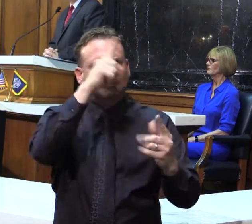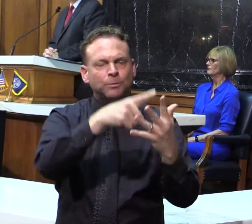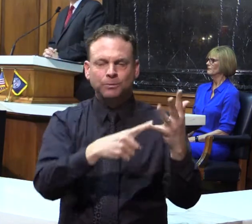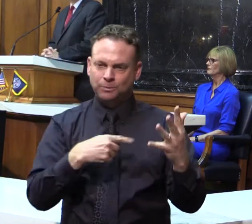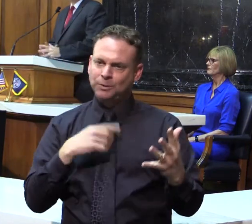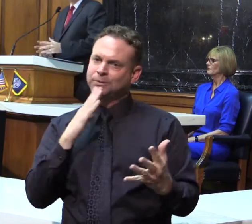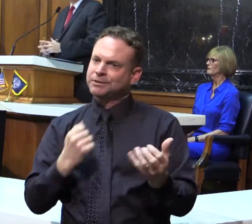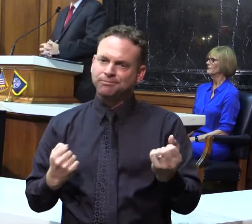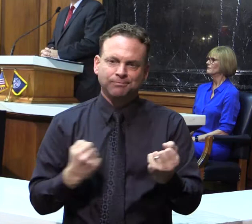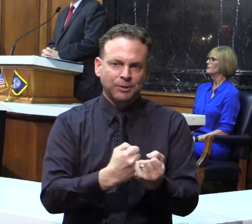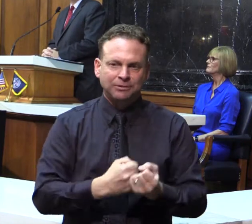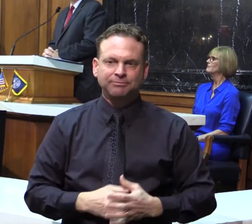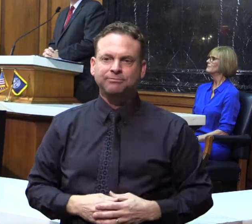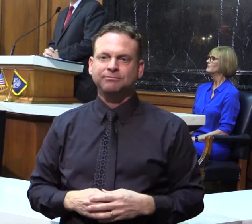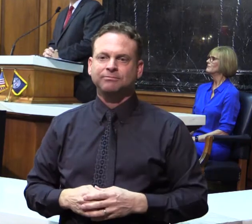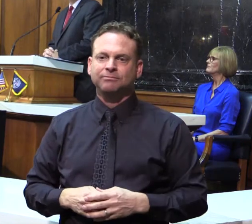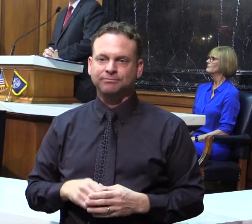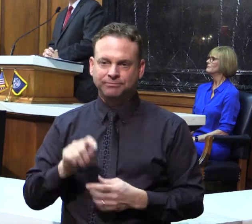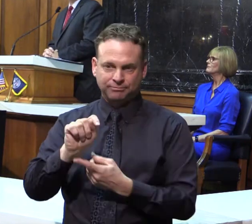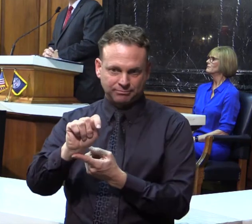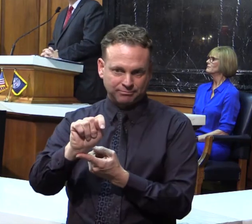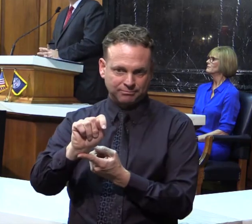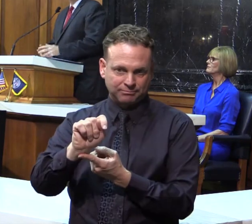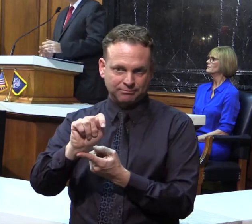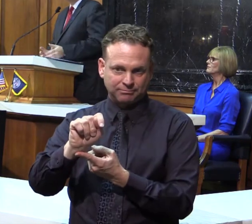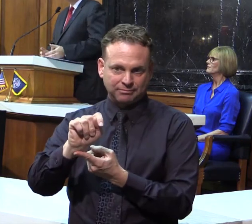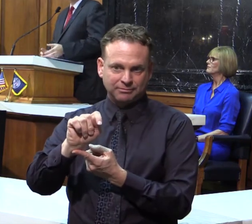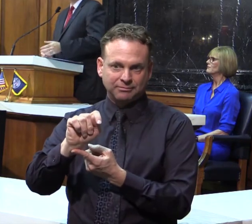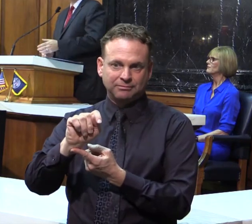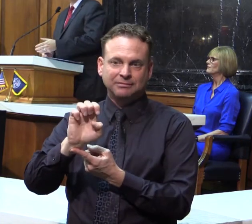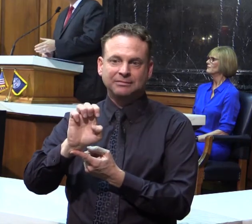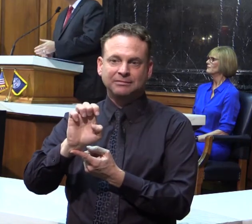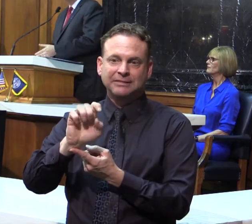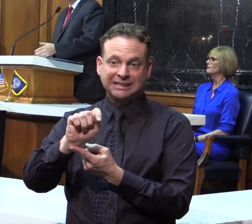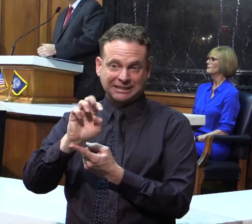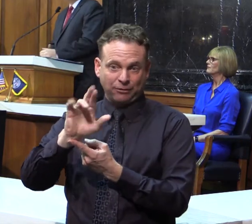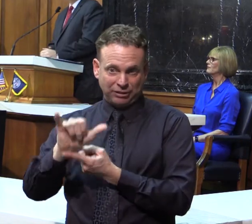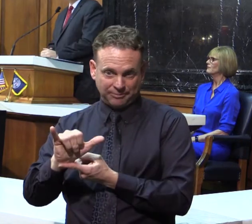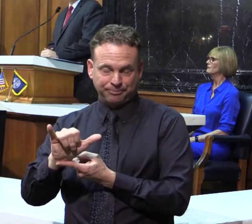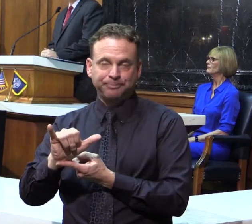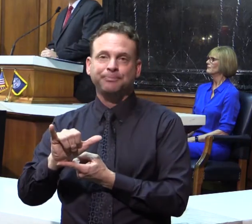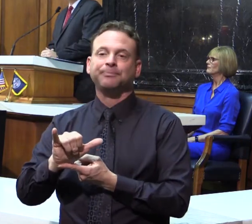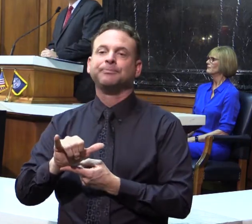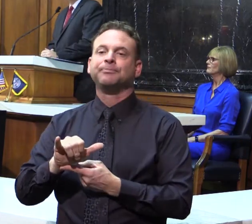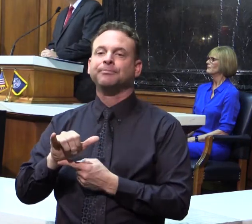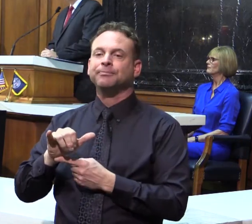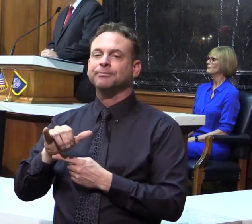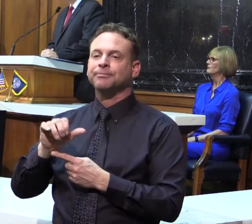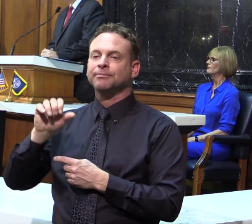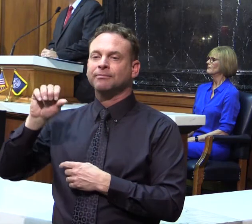believe that our BIG 3 human services agencies – DCS, Health and FSSA – will partner